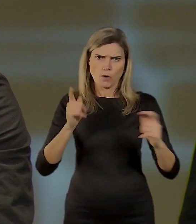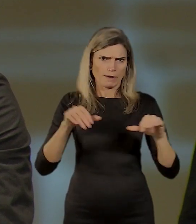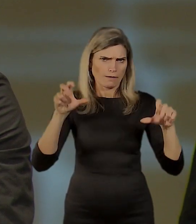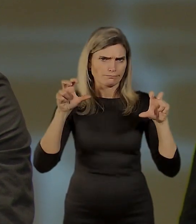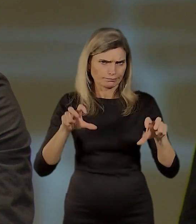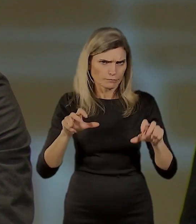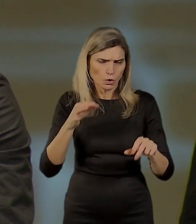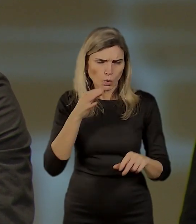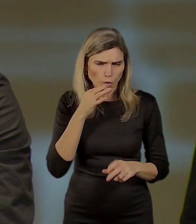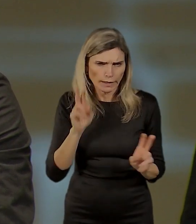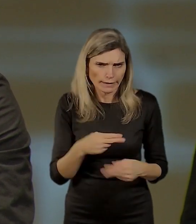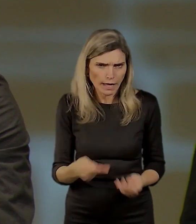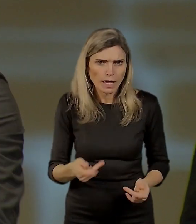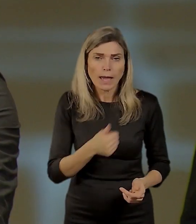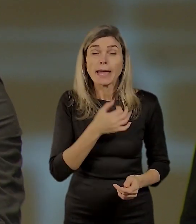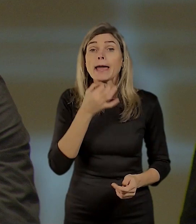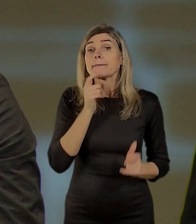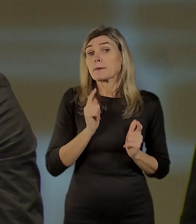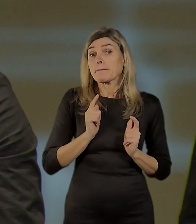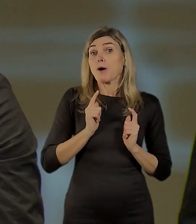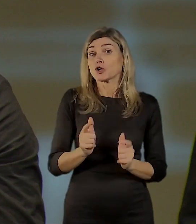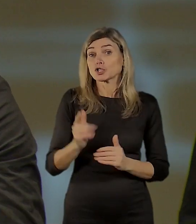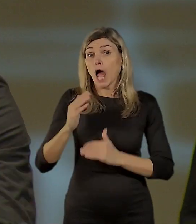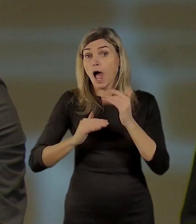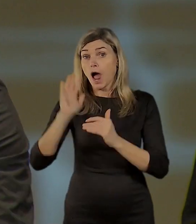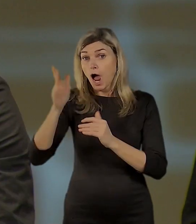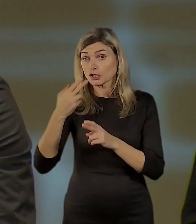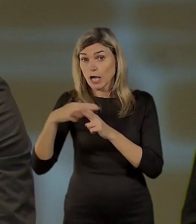that was very difficult with the project. Thinking it all out.